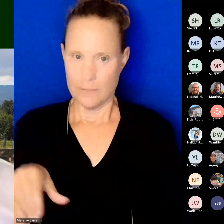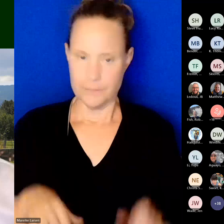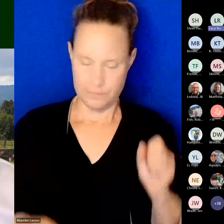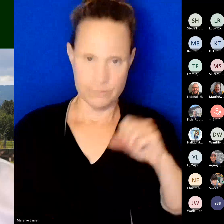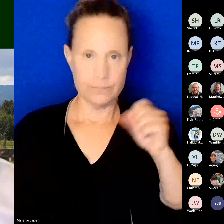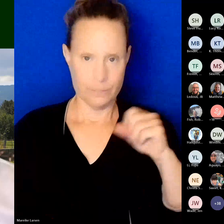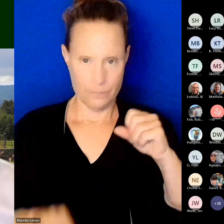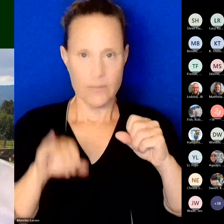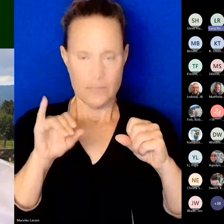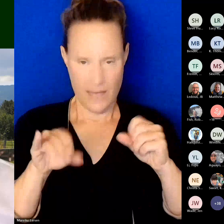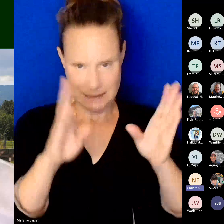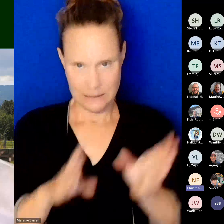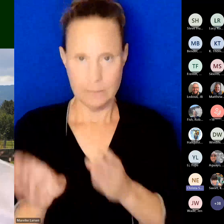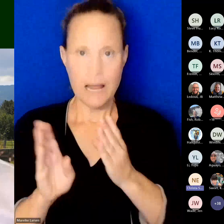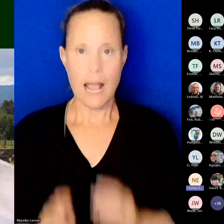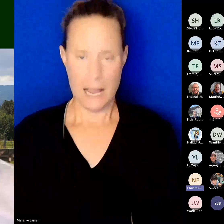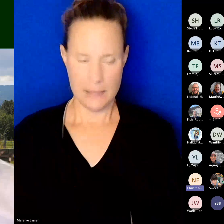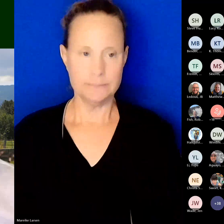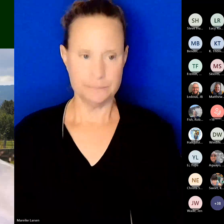That is, that is the plan. OK.